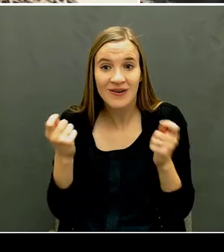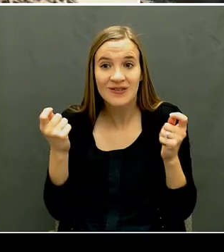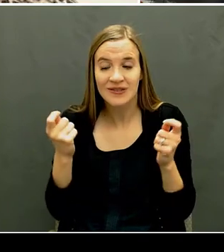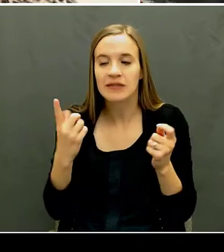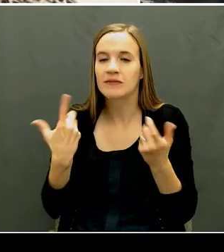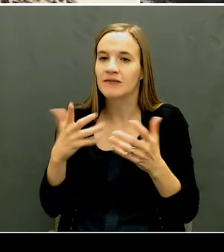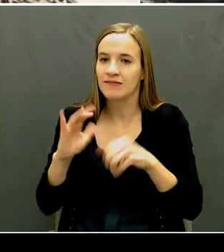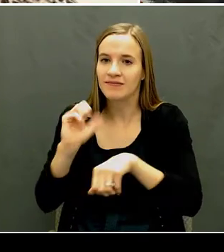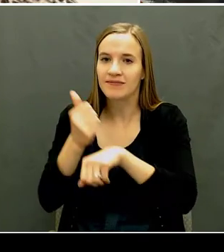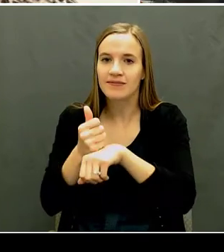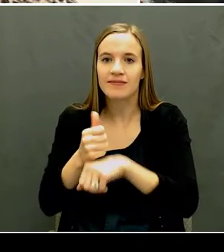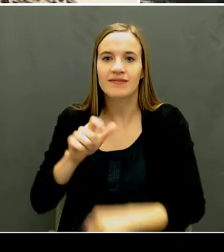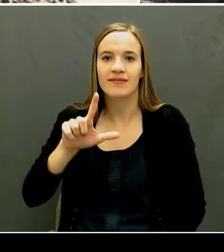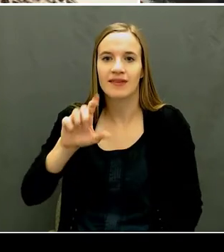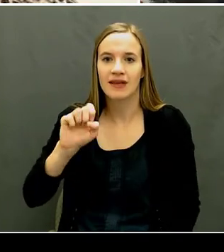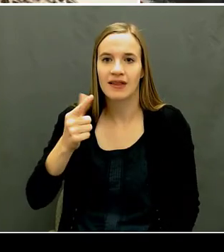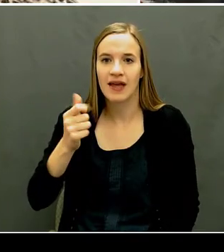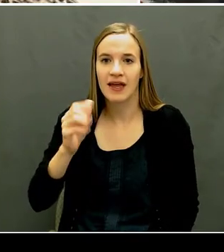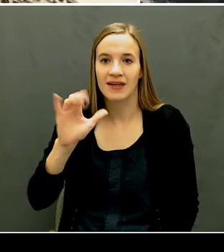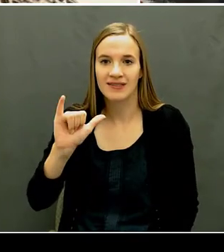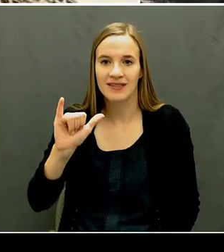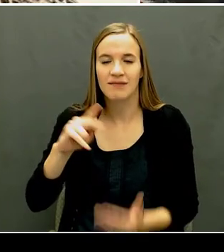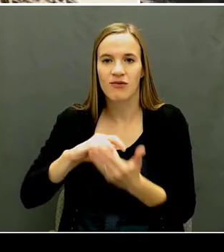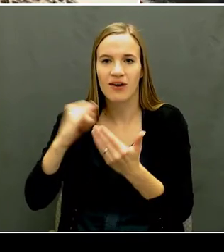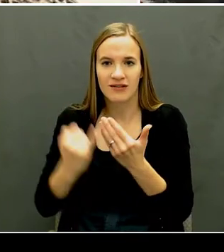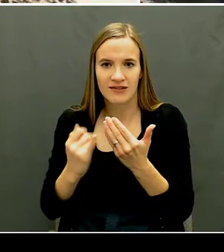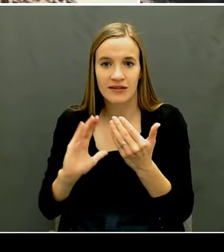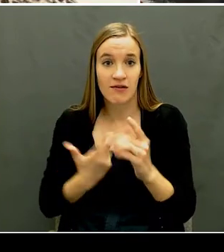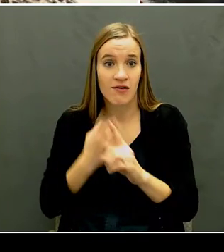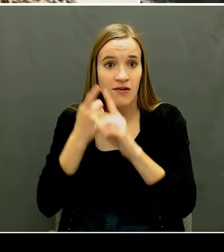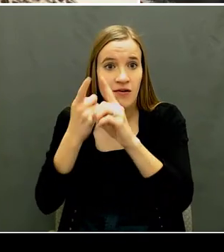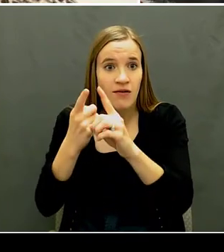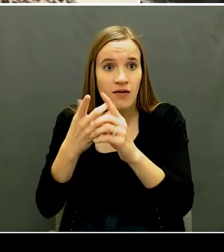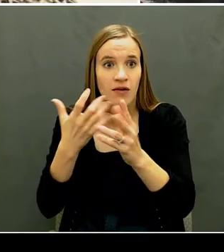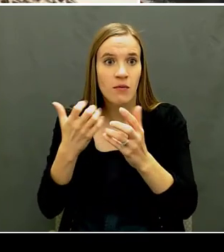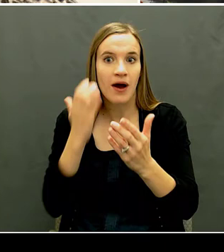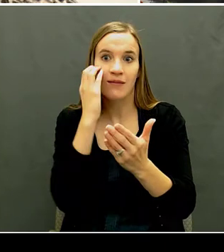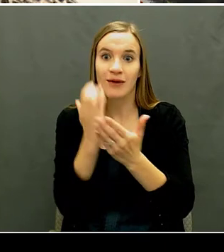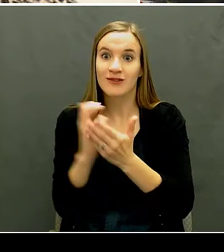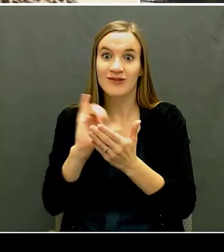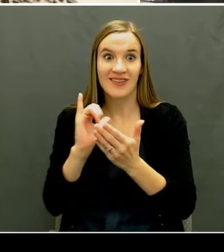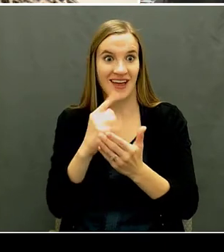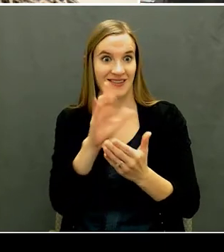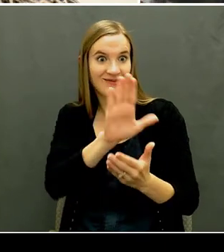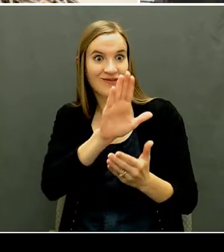just exists, but they're put in a format where more of the public can see it. So I talked about